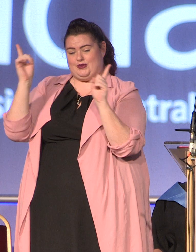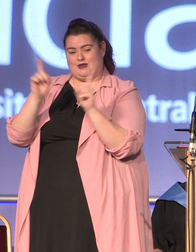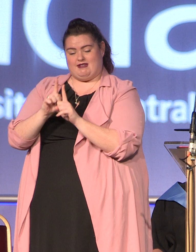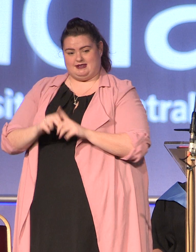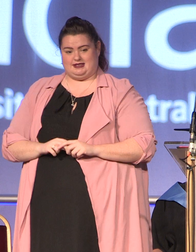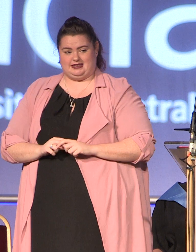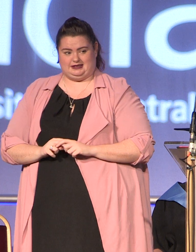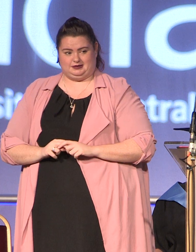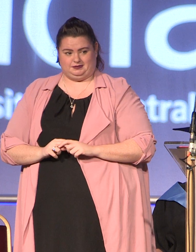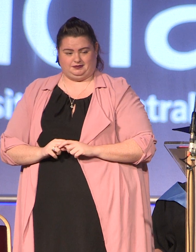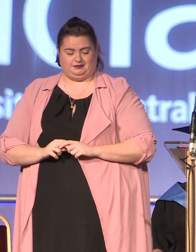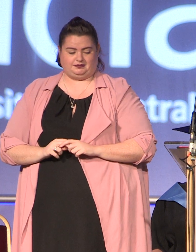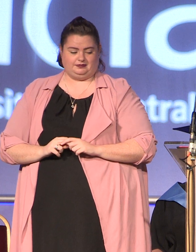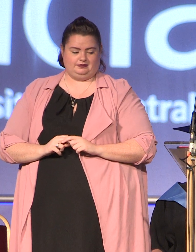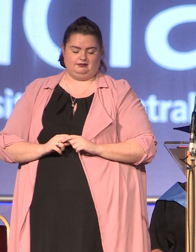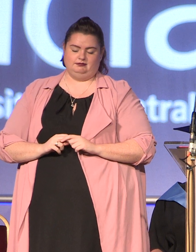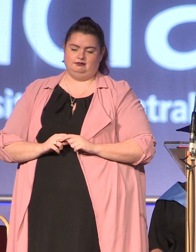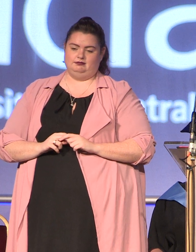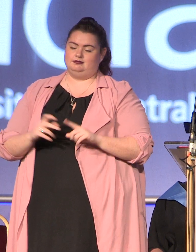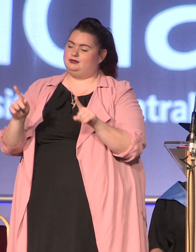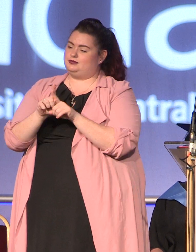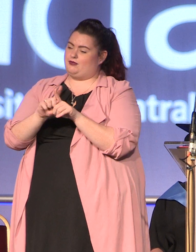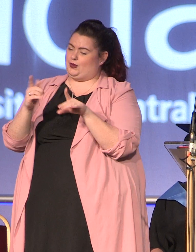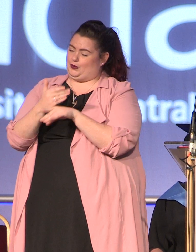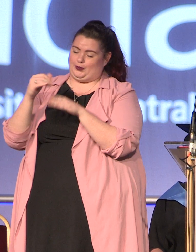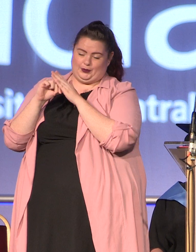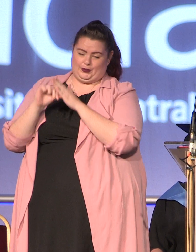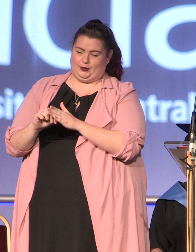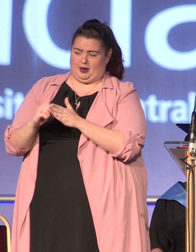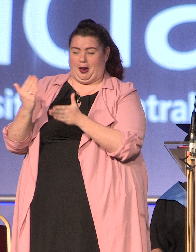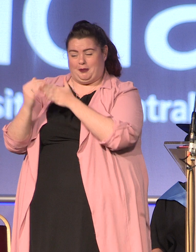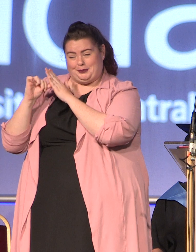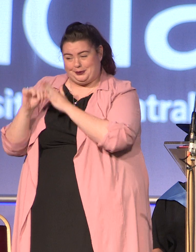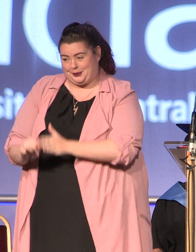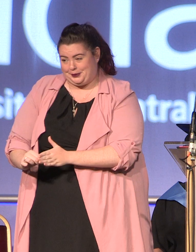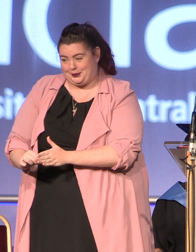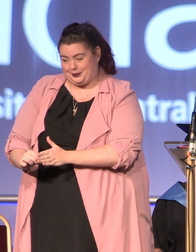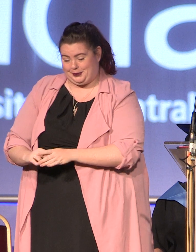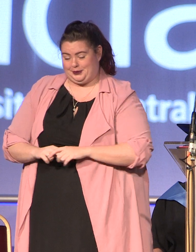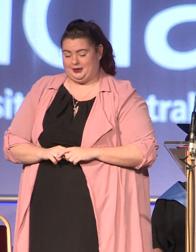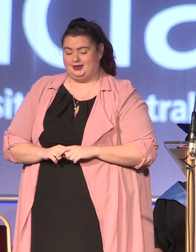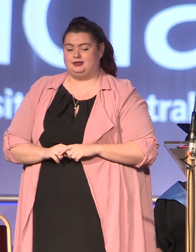University. You also worked hard, like really hard regardless of what course or